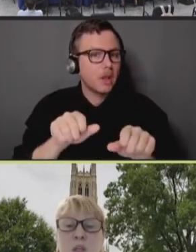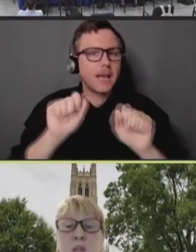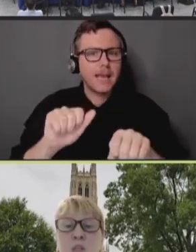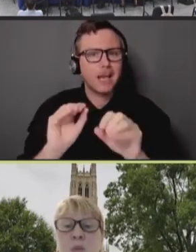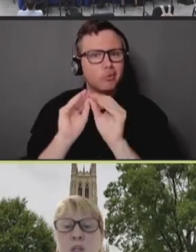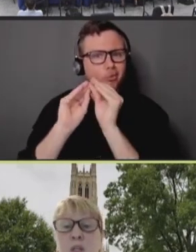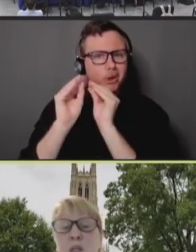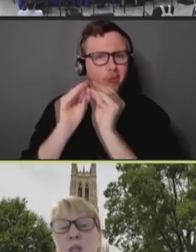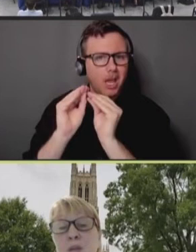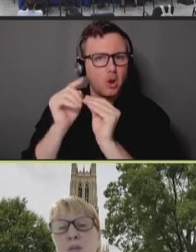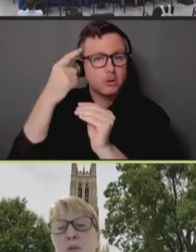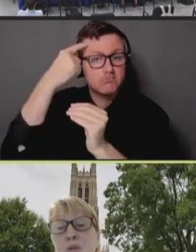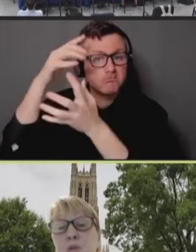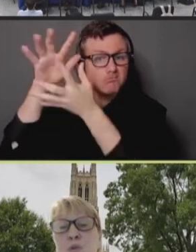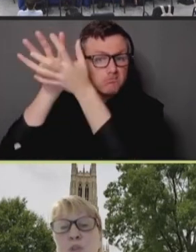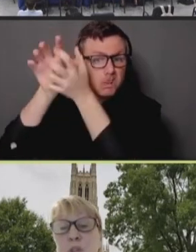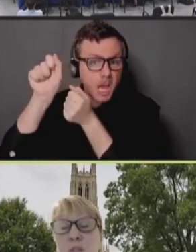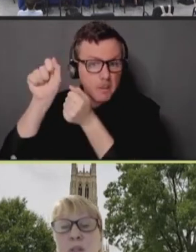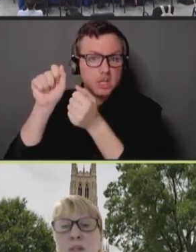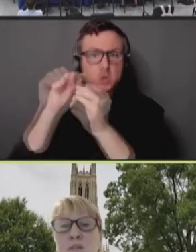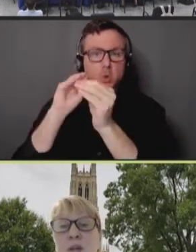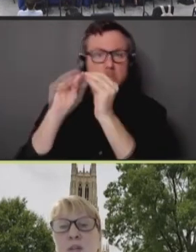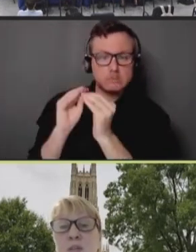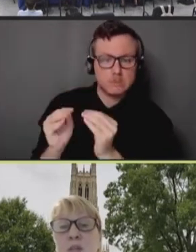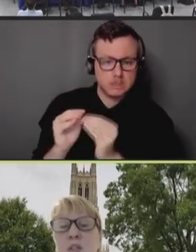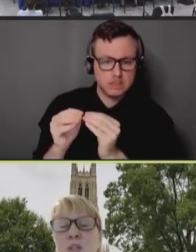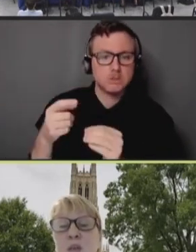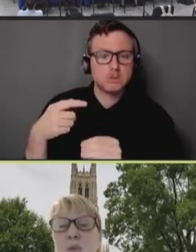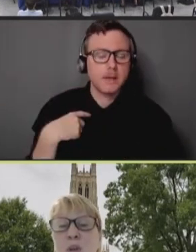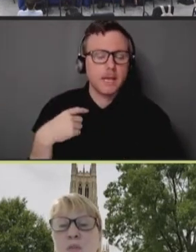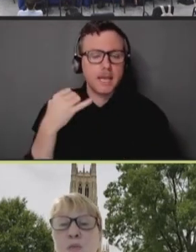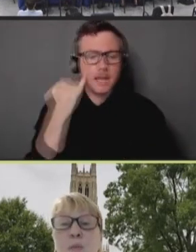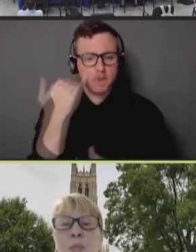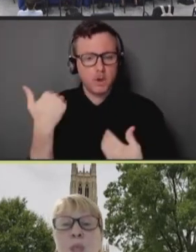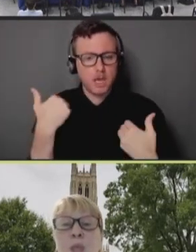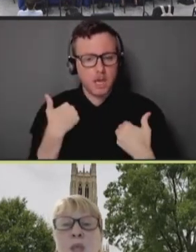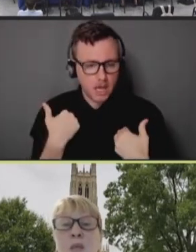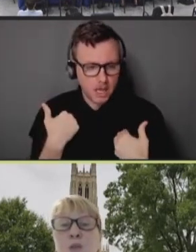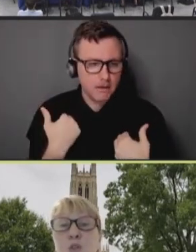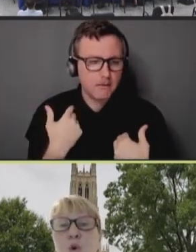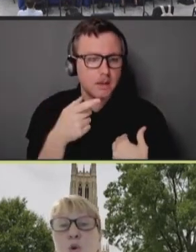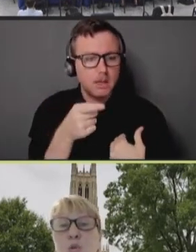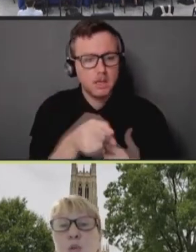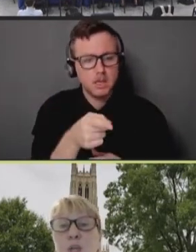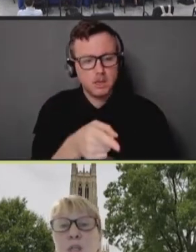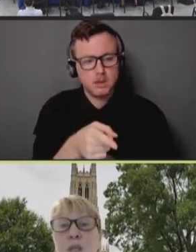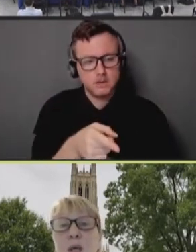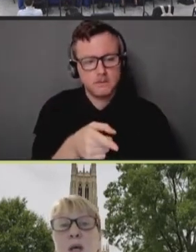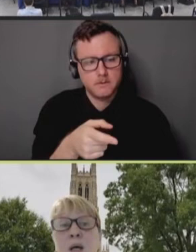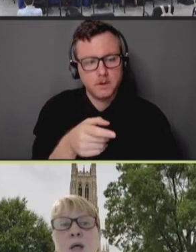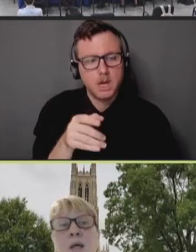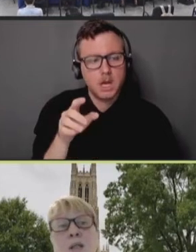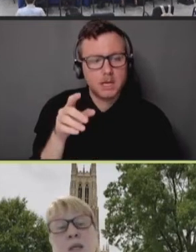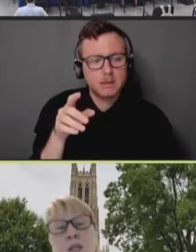Especially it refers to genetic risk factors such as a pathway for which all together like